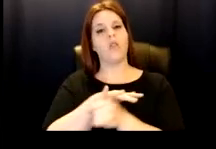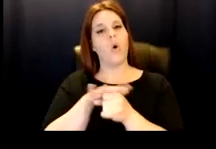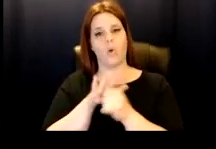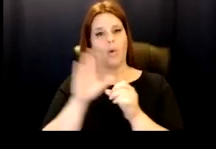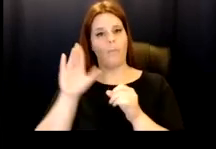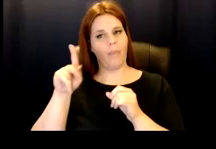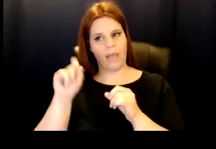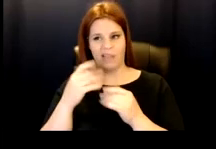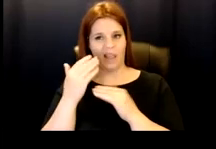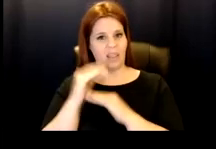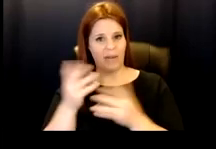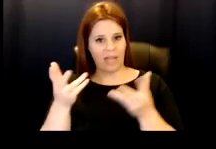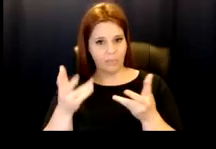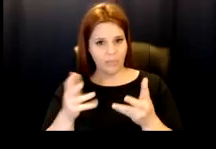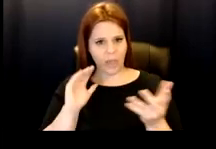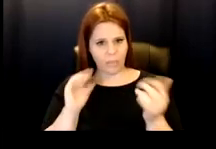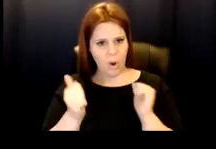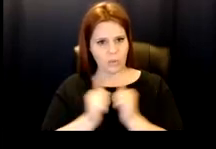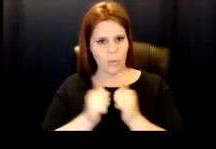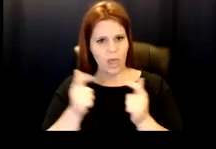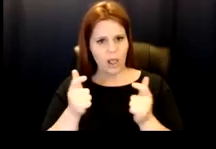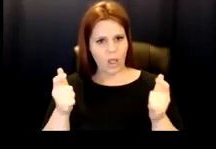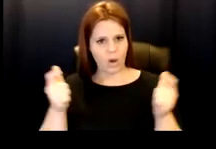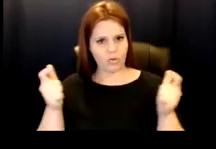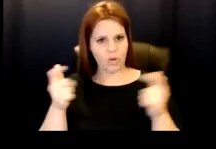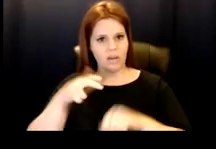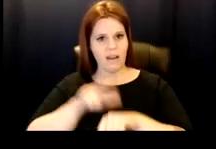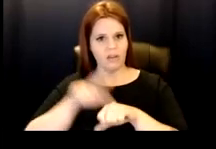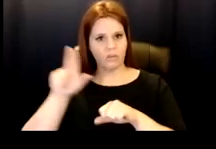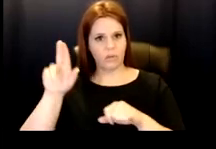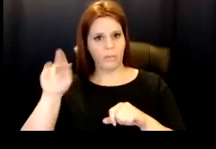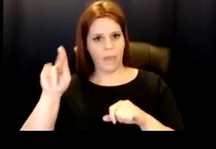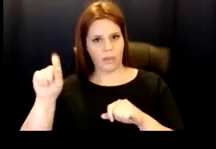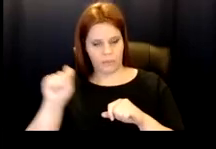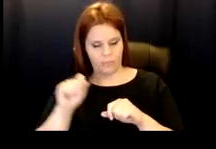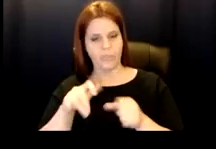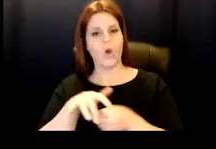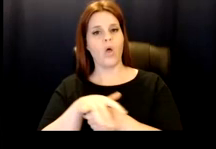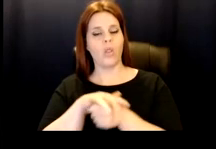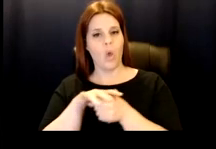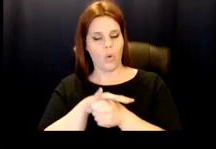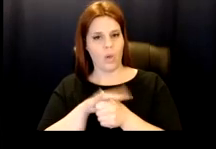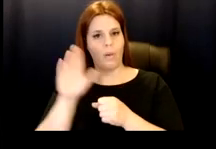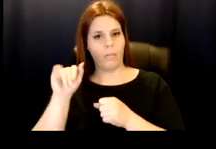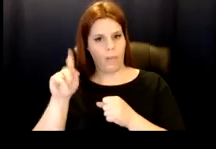information in comparison to larger national. Local and regional banks had little information